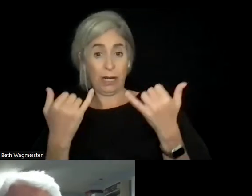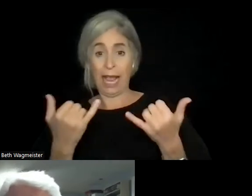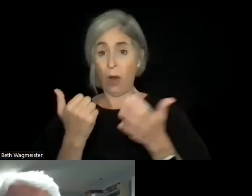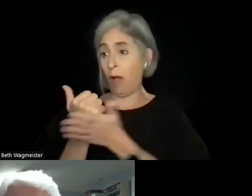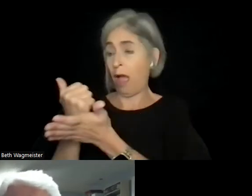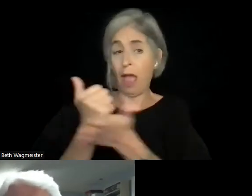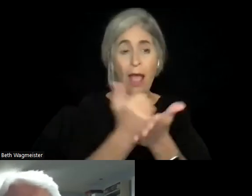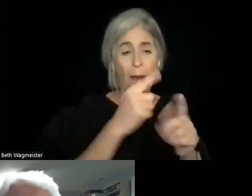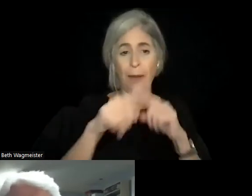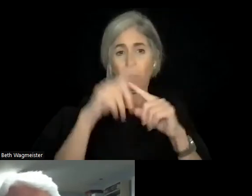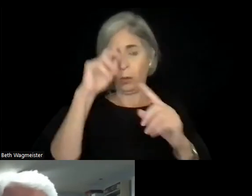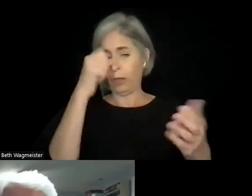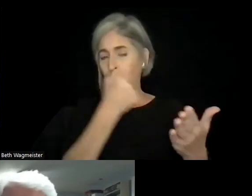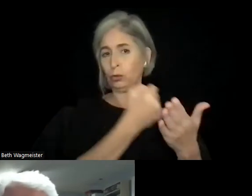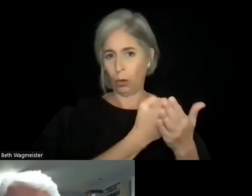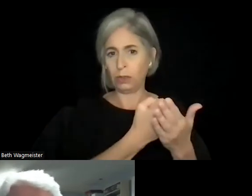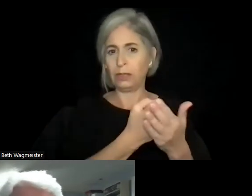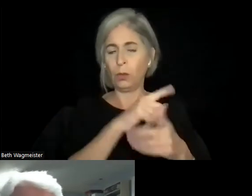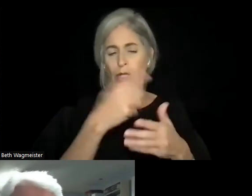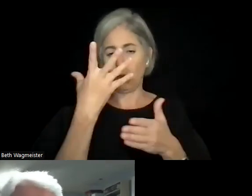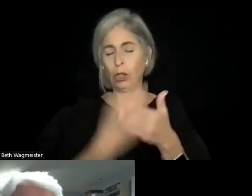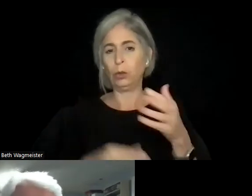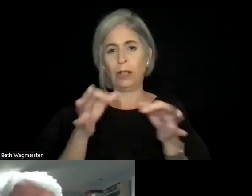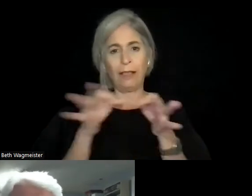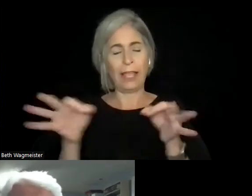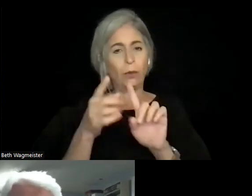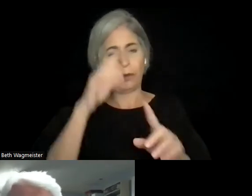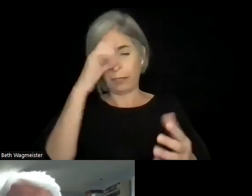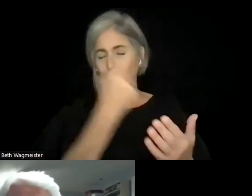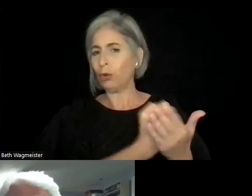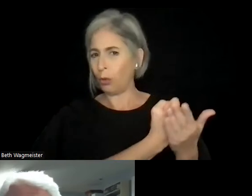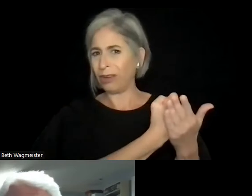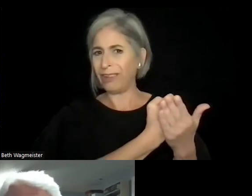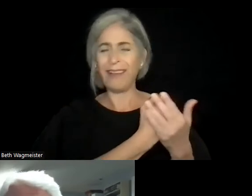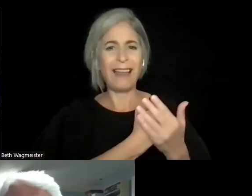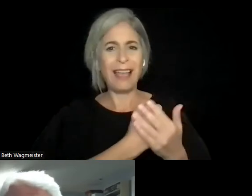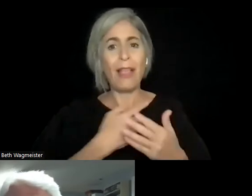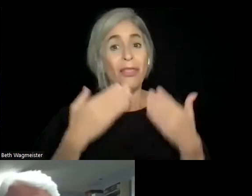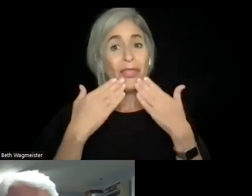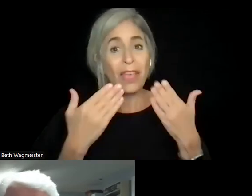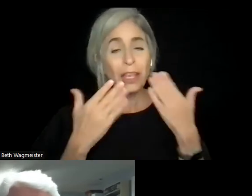things prior to my first stroke and basically this is what I now do, helping people with stroke and aphasia